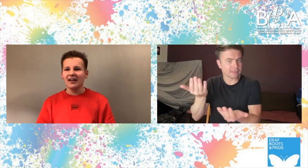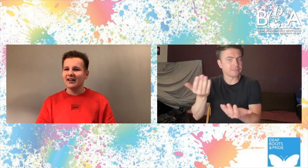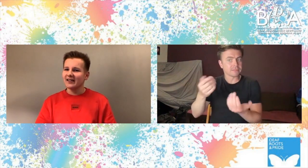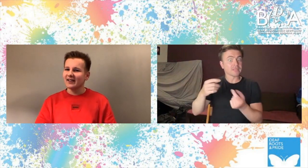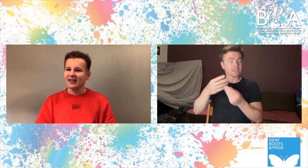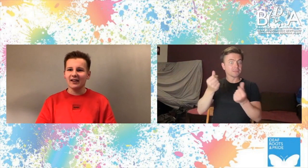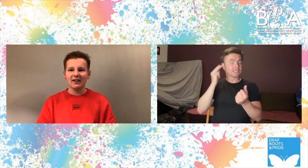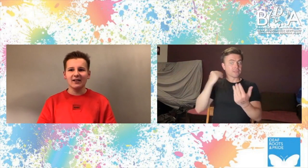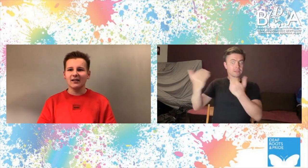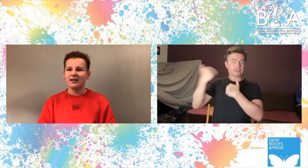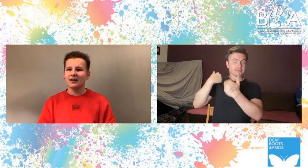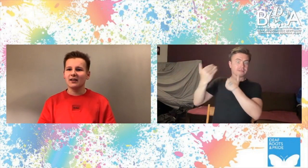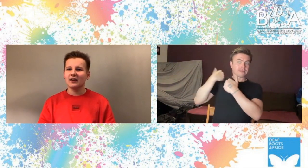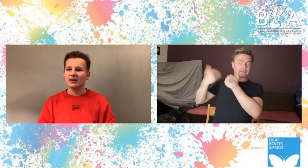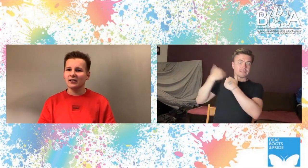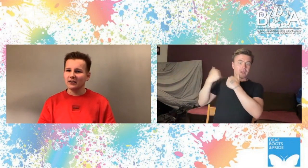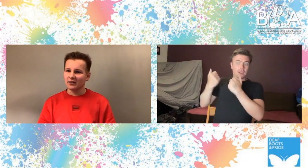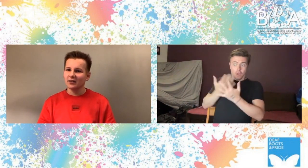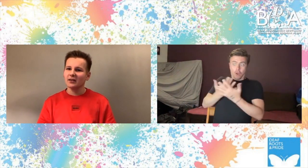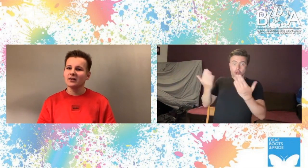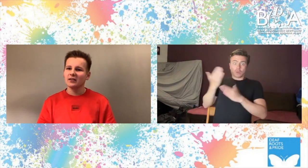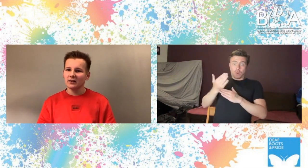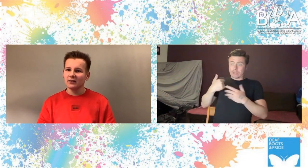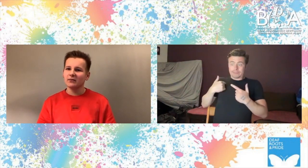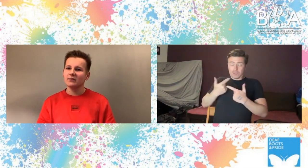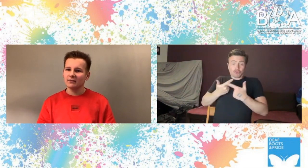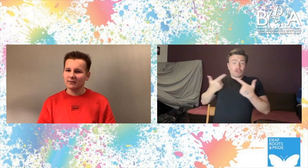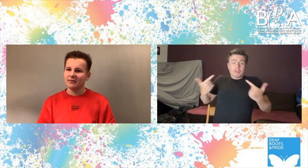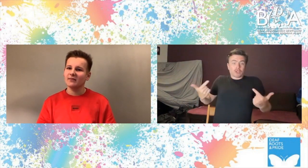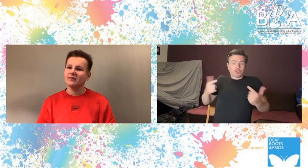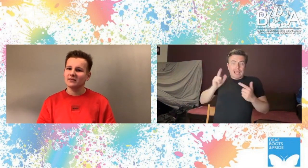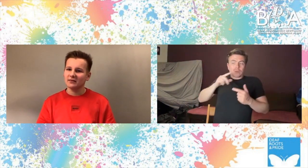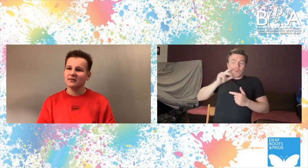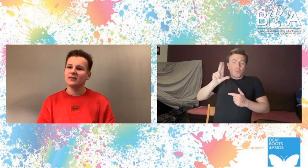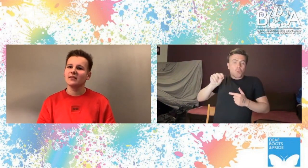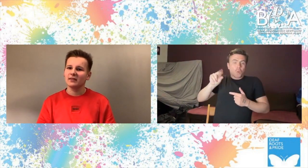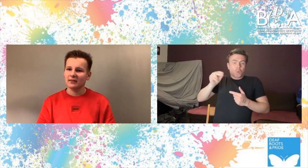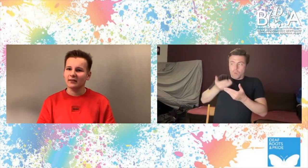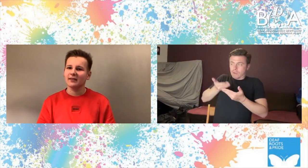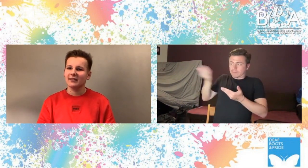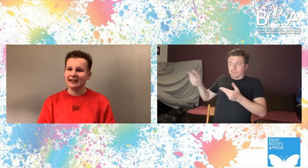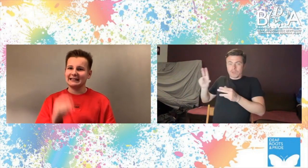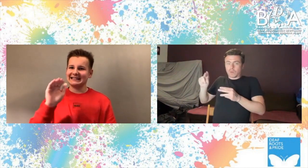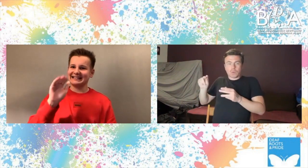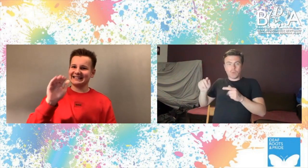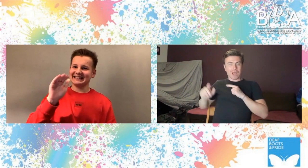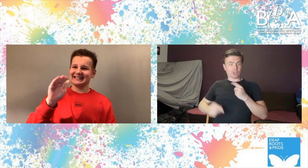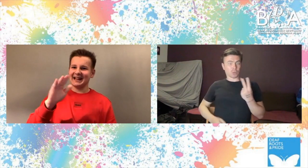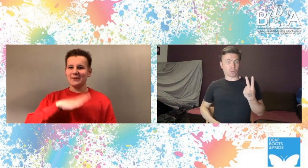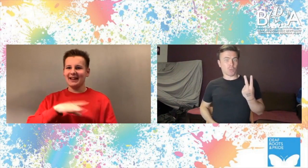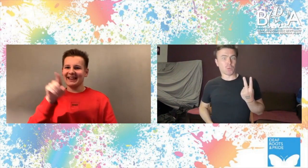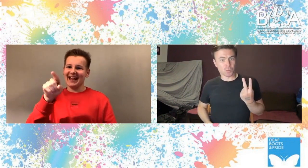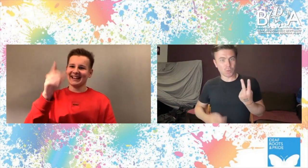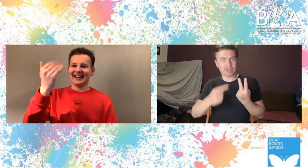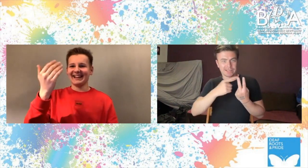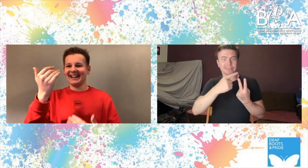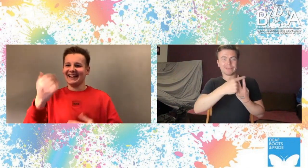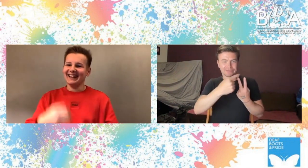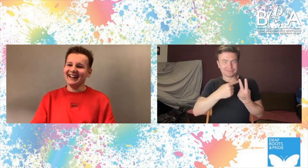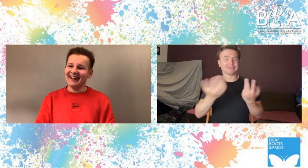of work through the community. I’ve got too much work actually and I have to say no sometimes. And that’s because there are only two of us.